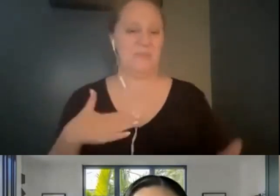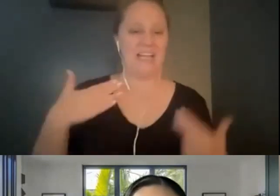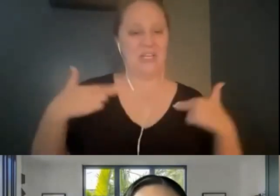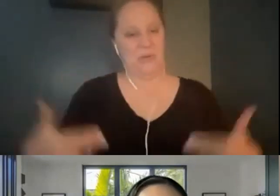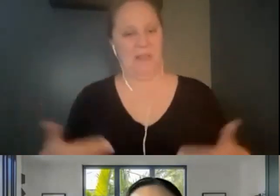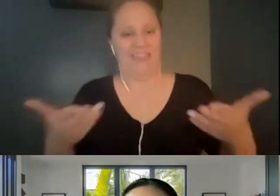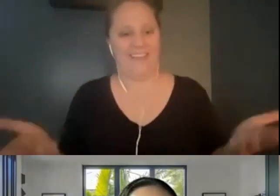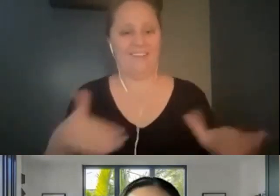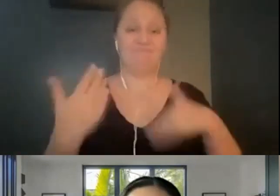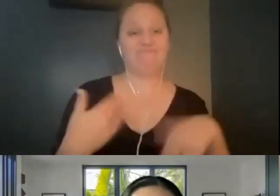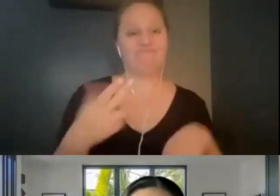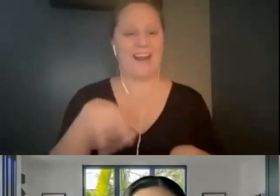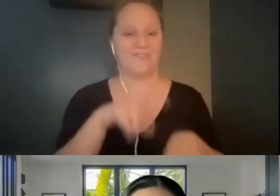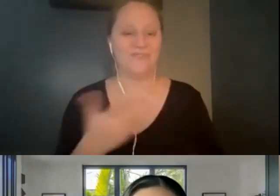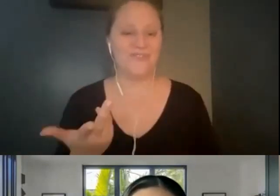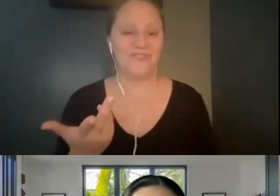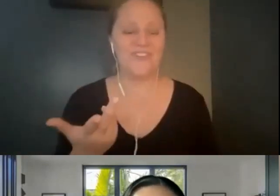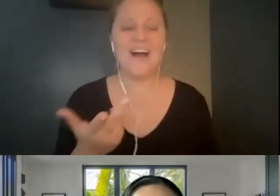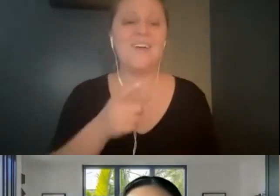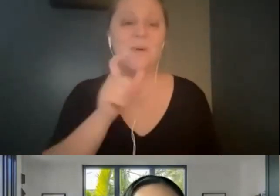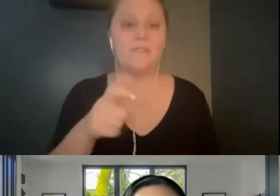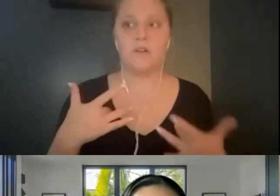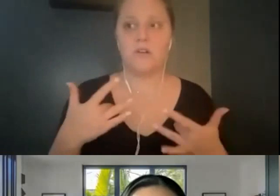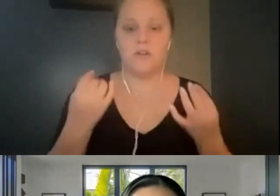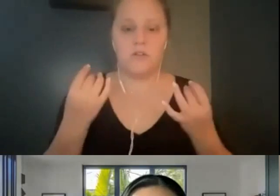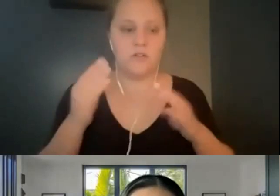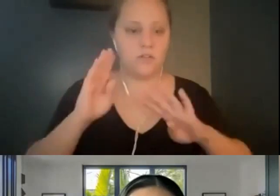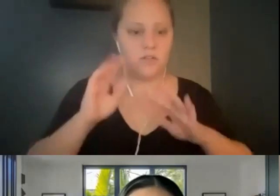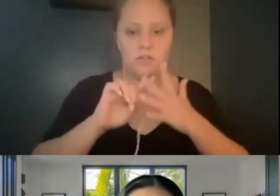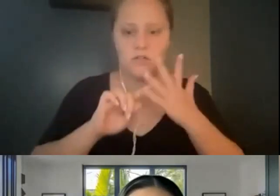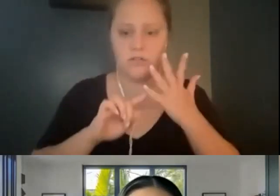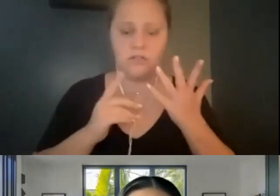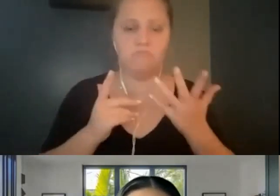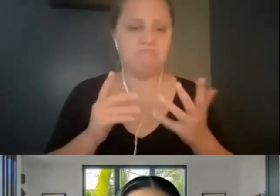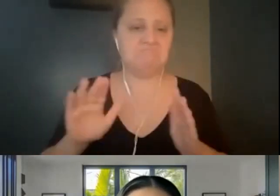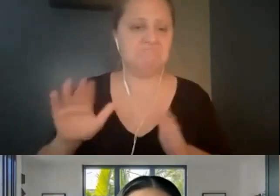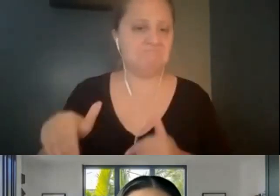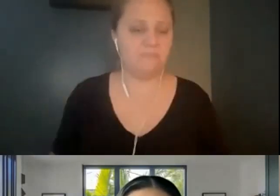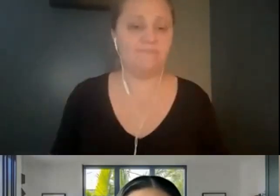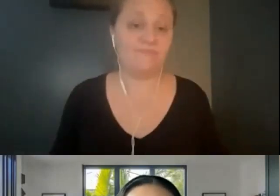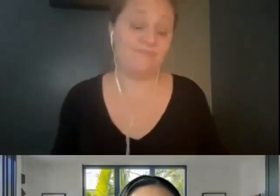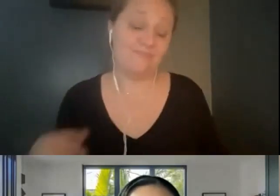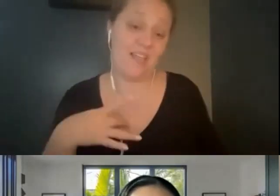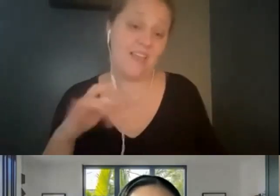So, now it's like a huge worry that I don't have to like worry about, like you know, the office and stuff like that. So, I think that nowadays